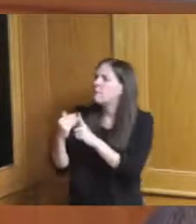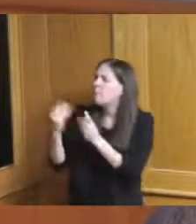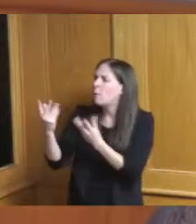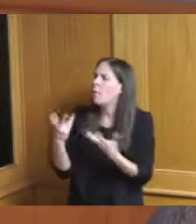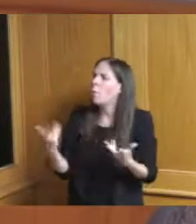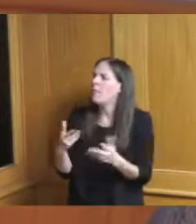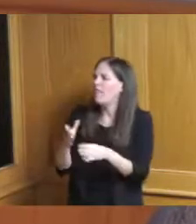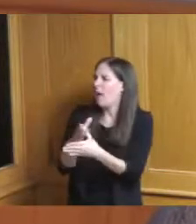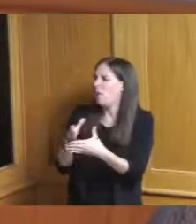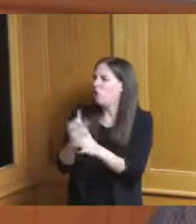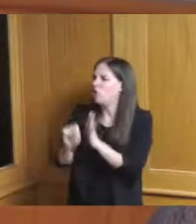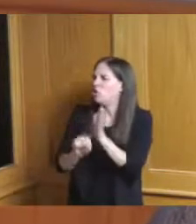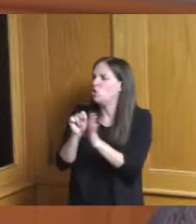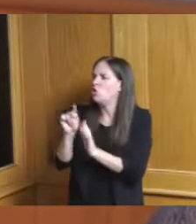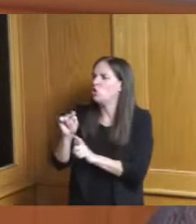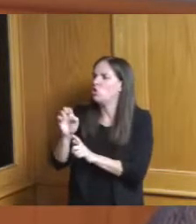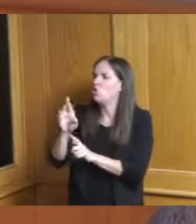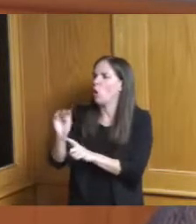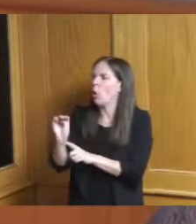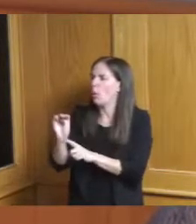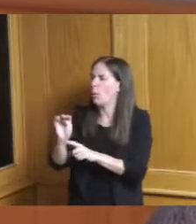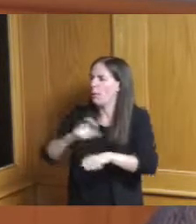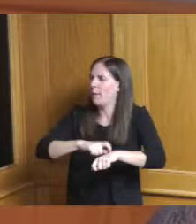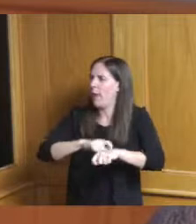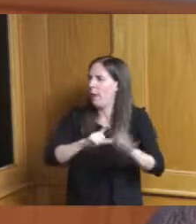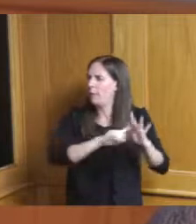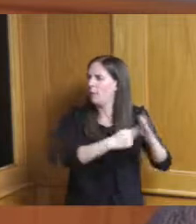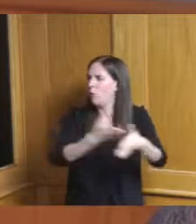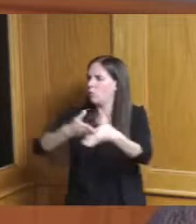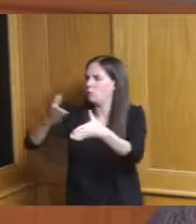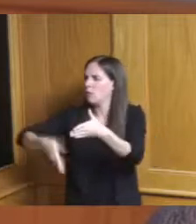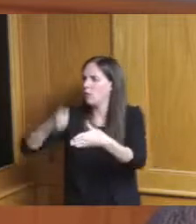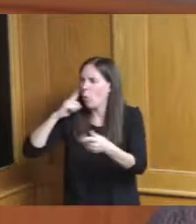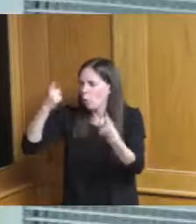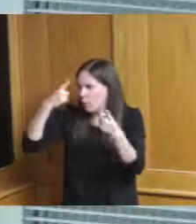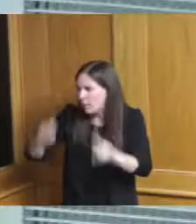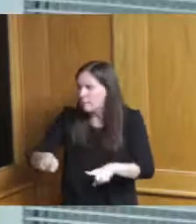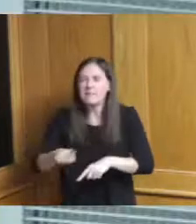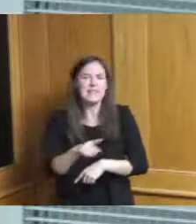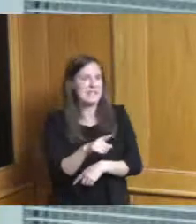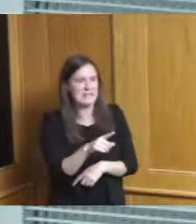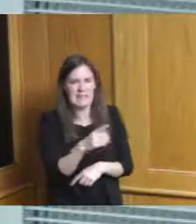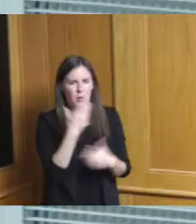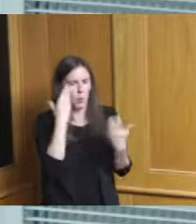of one of these agreements I don't know they're anywhere probably from five to ten years for the